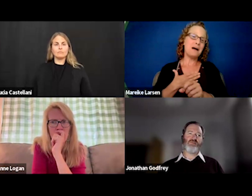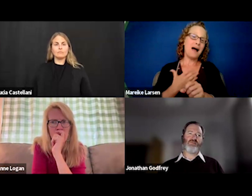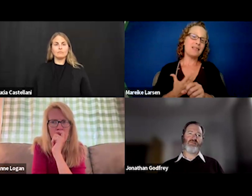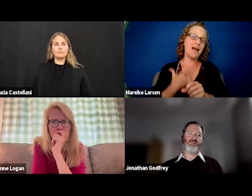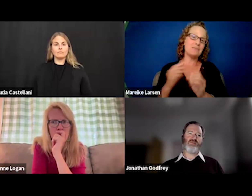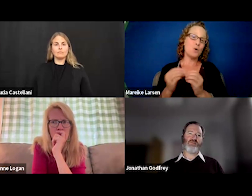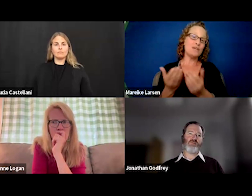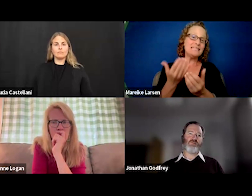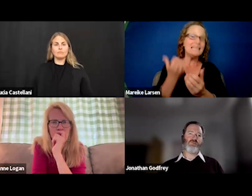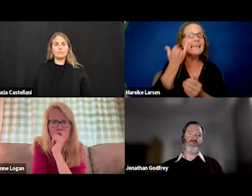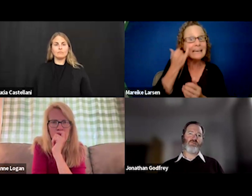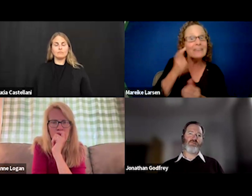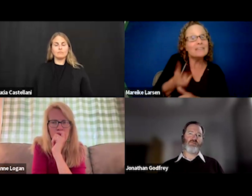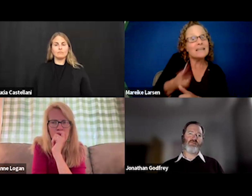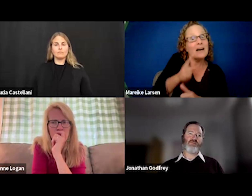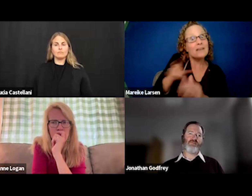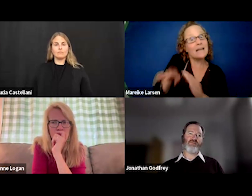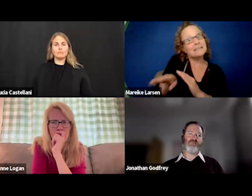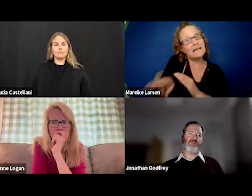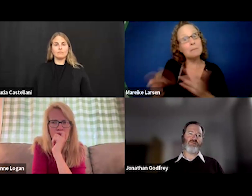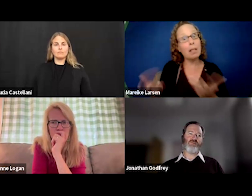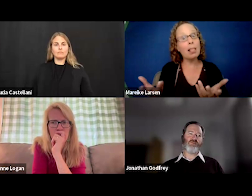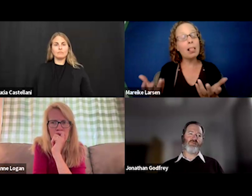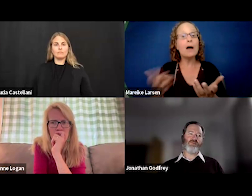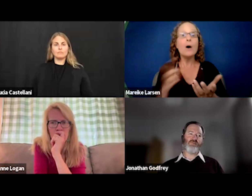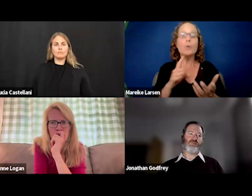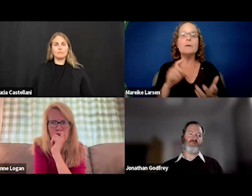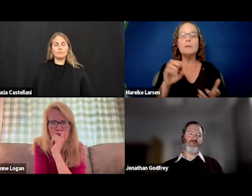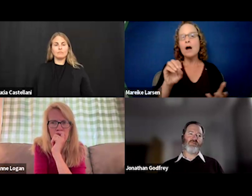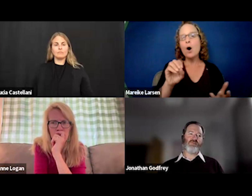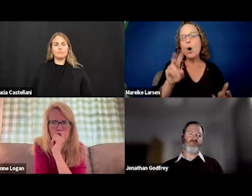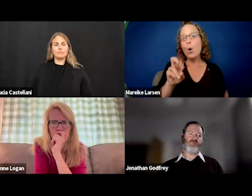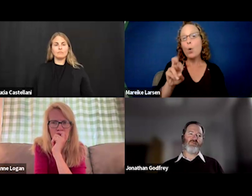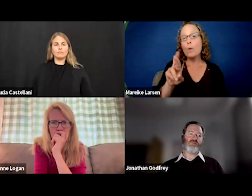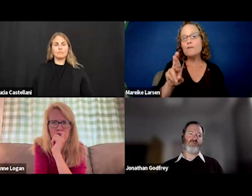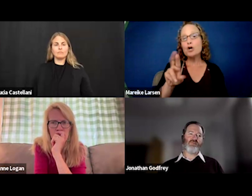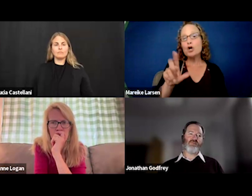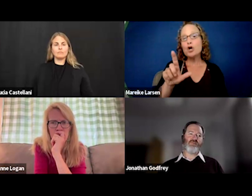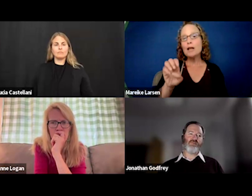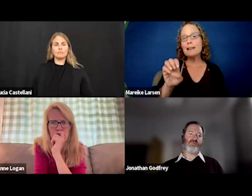would be Overleaf, for example. The web interface.